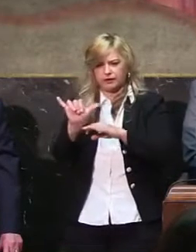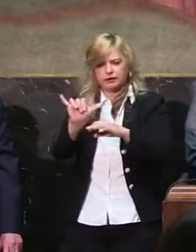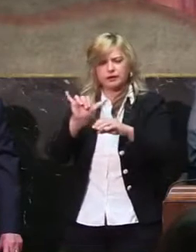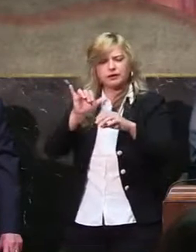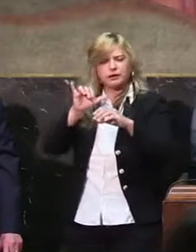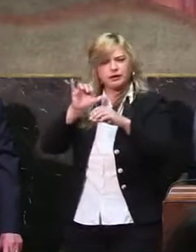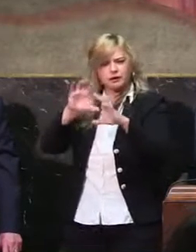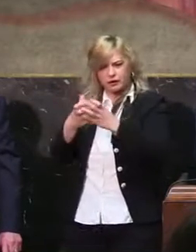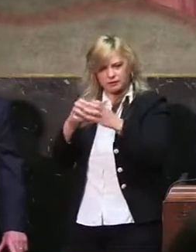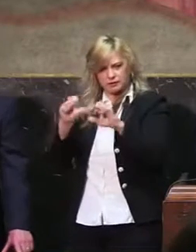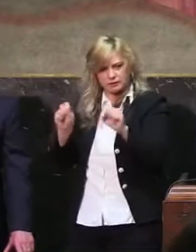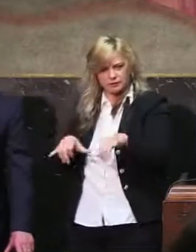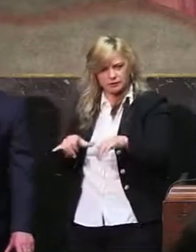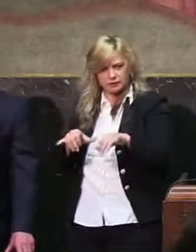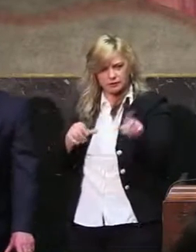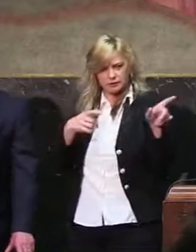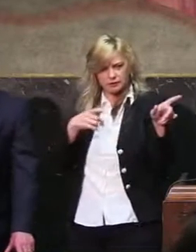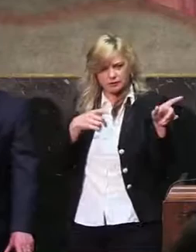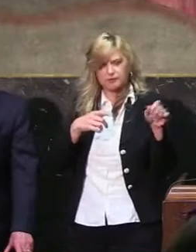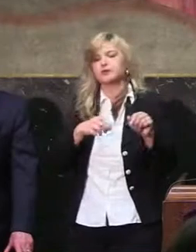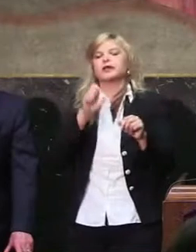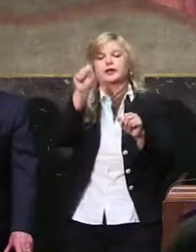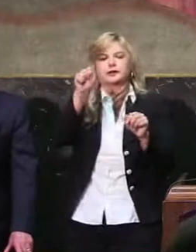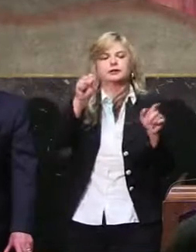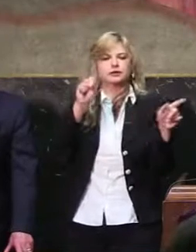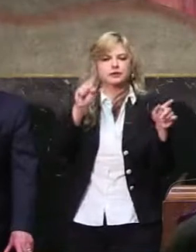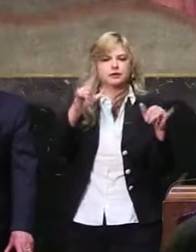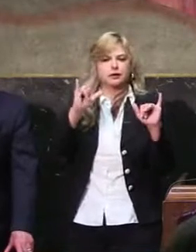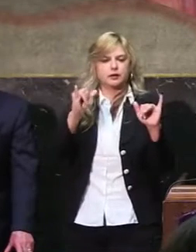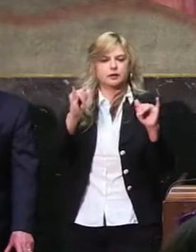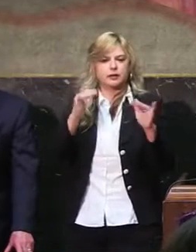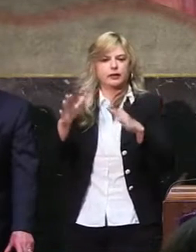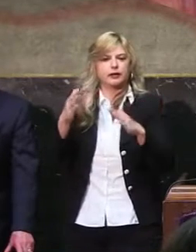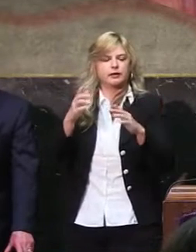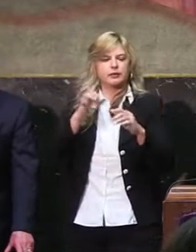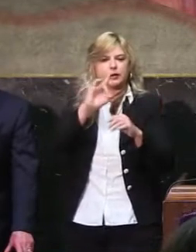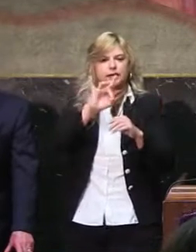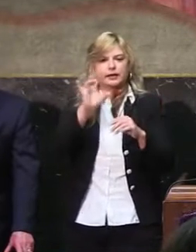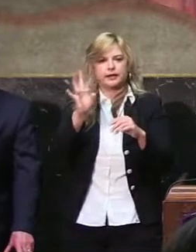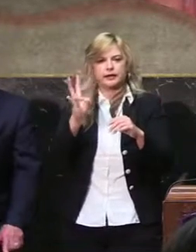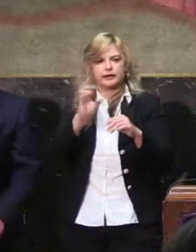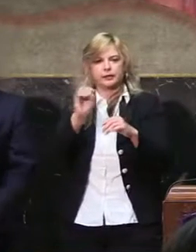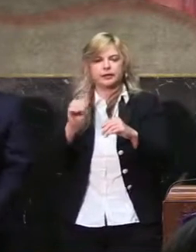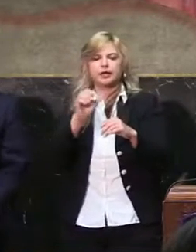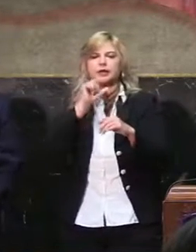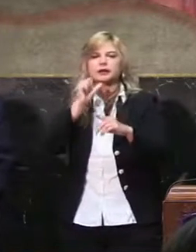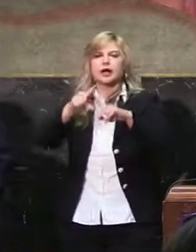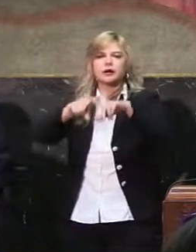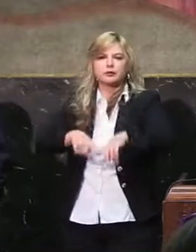we do, that 87 percent is not premise upon anything beyond the legislative